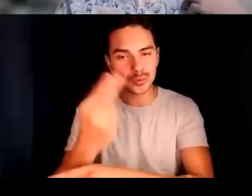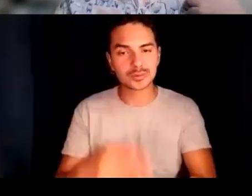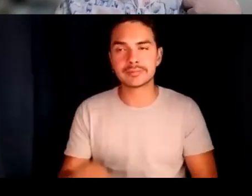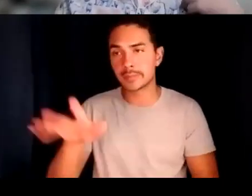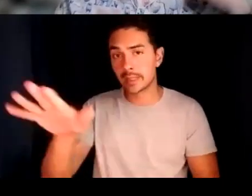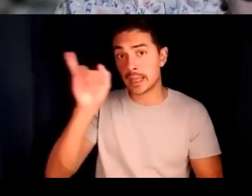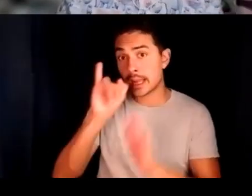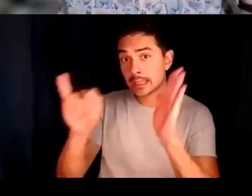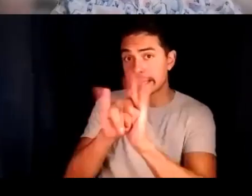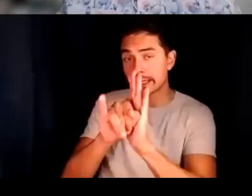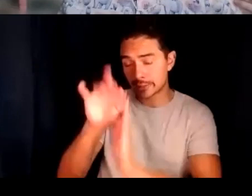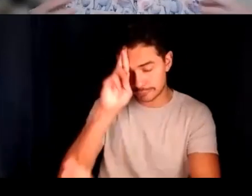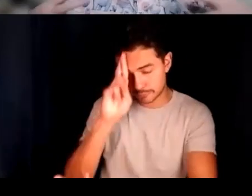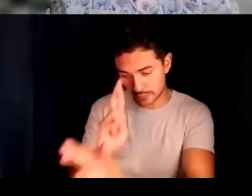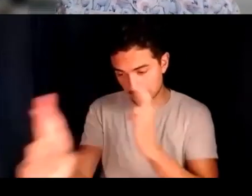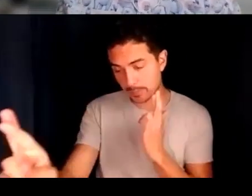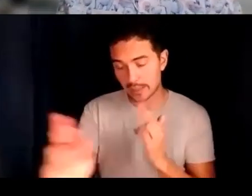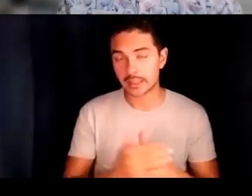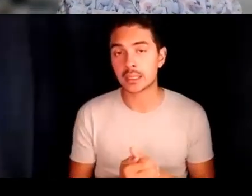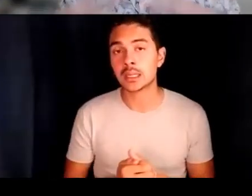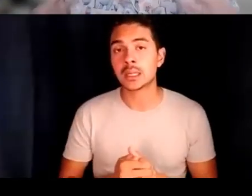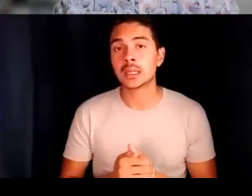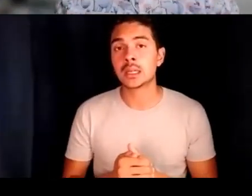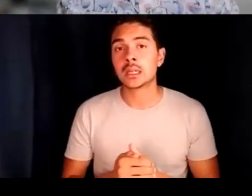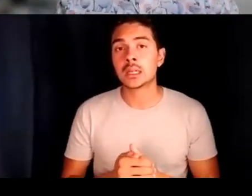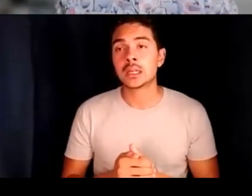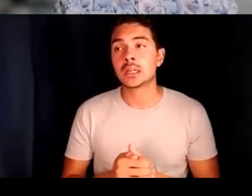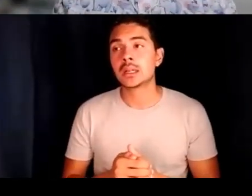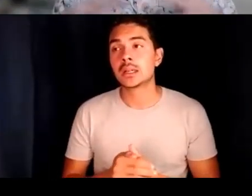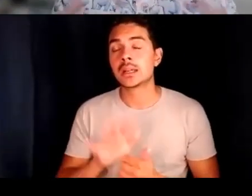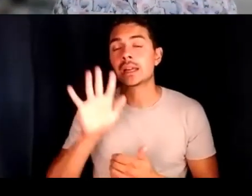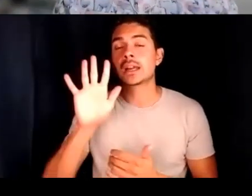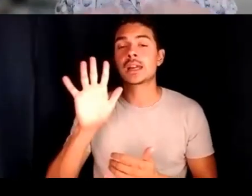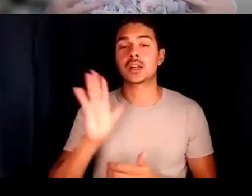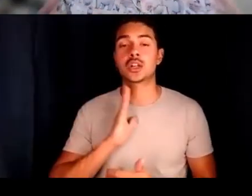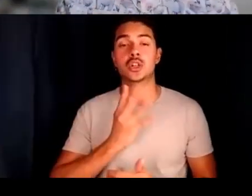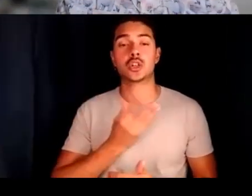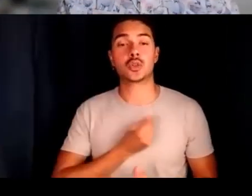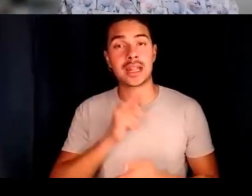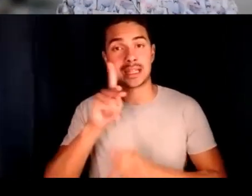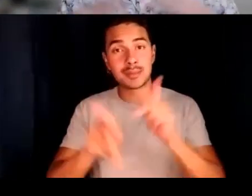we value the existence of trans people in our world and in our communities